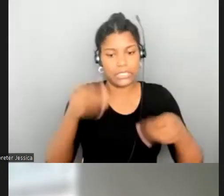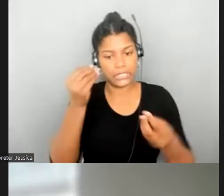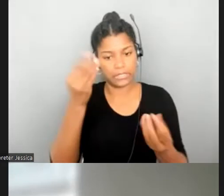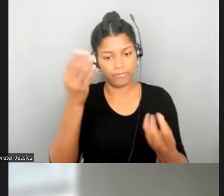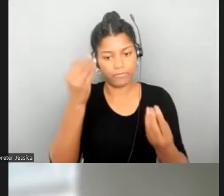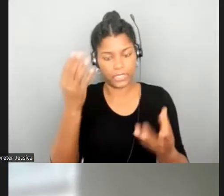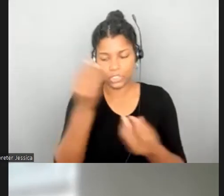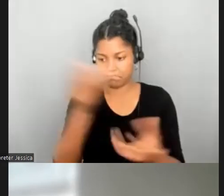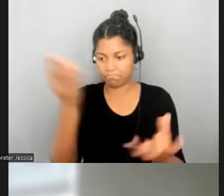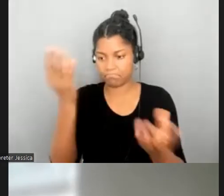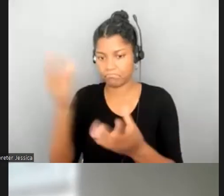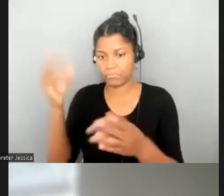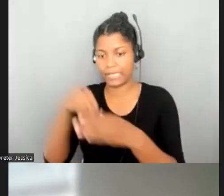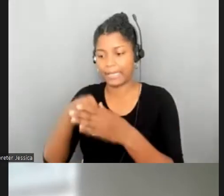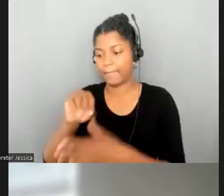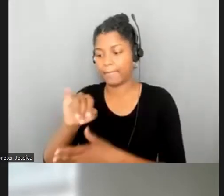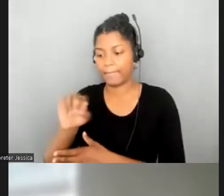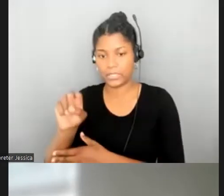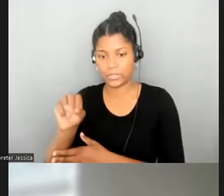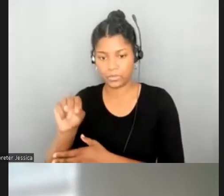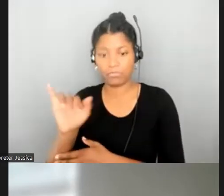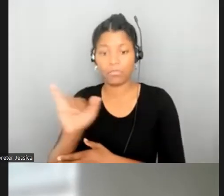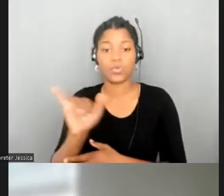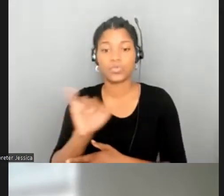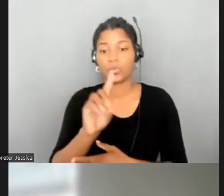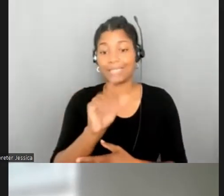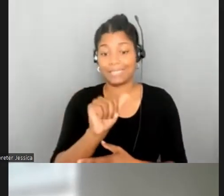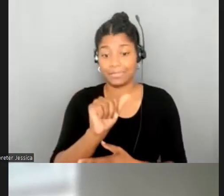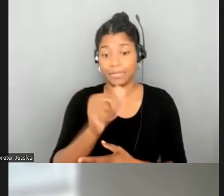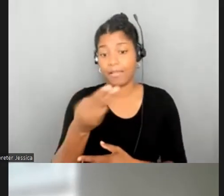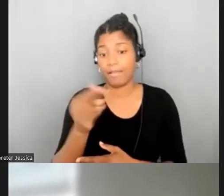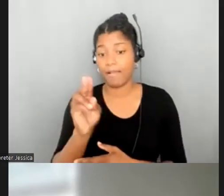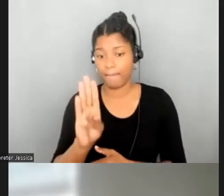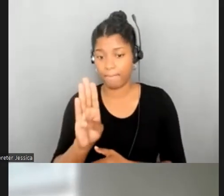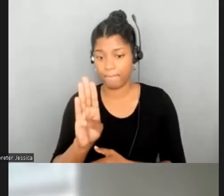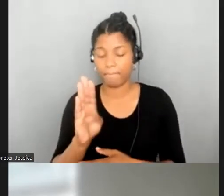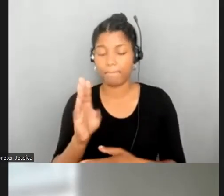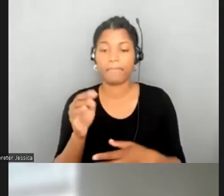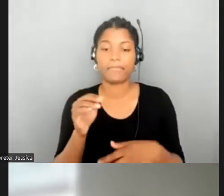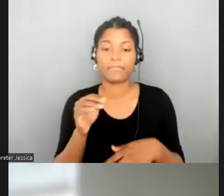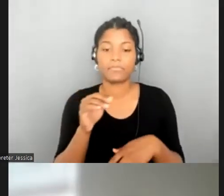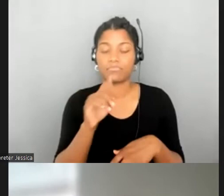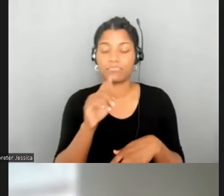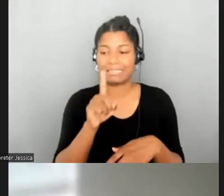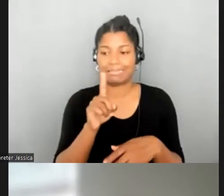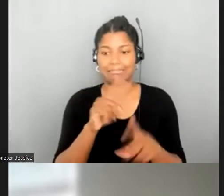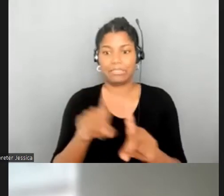and we can share with Disability Hub so we can try to break down those barriers between them.